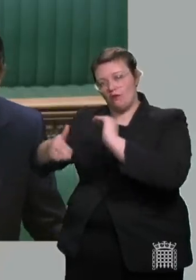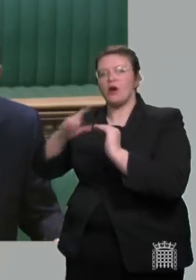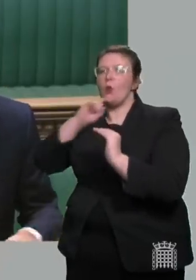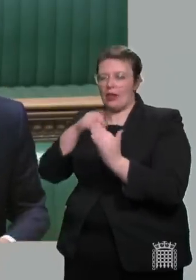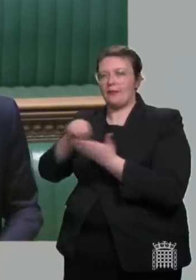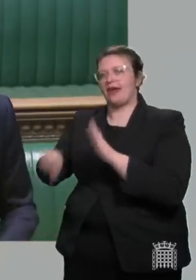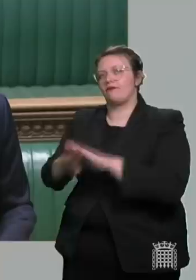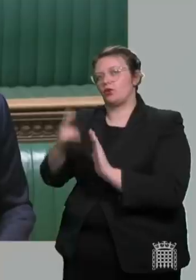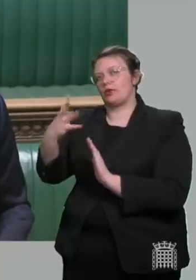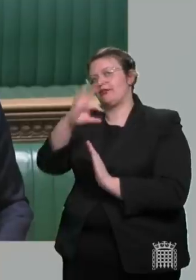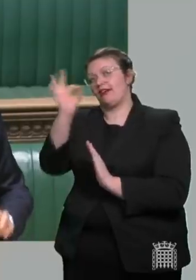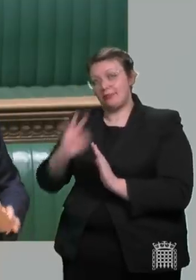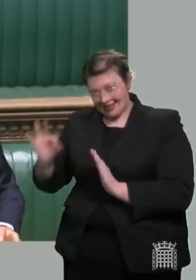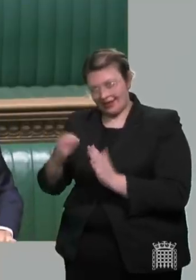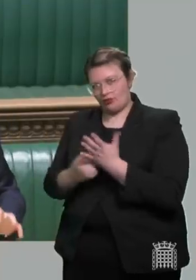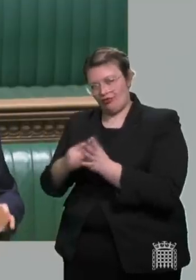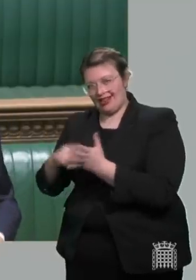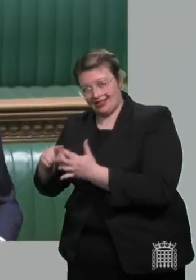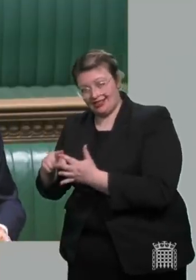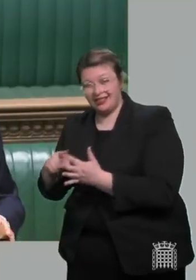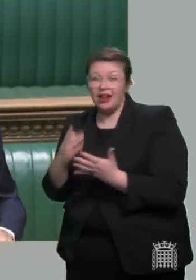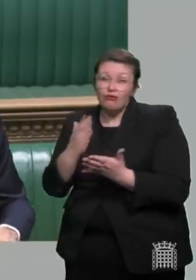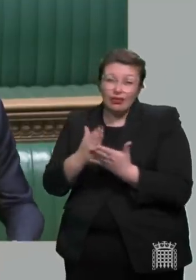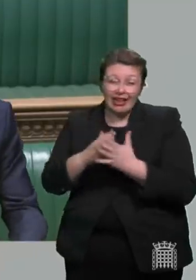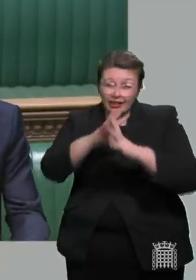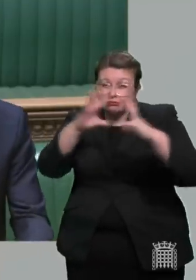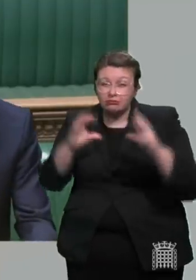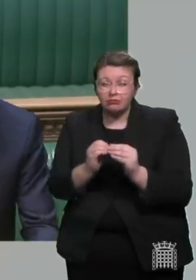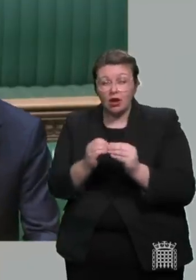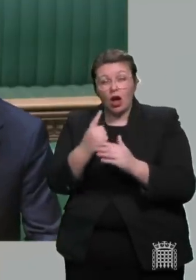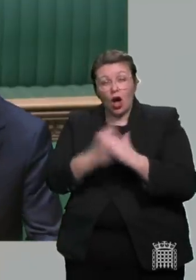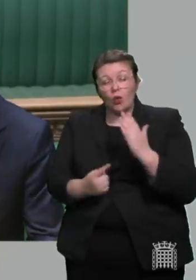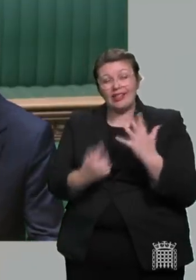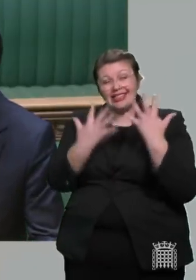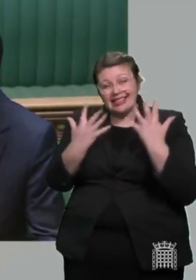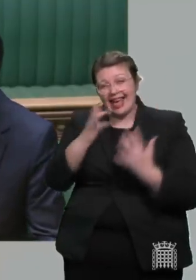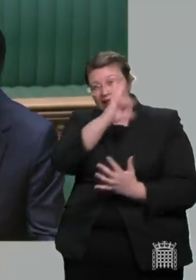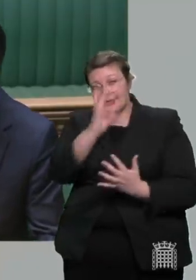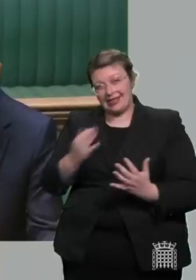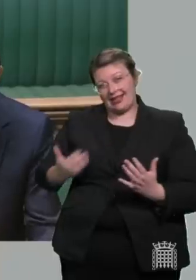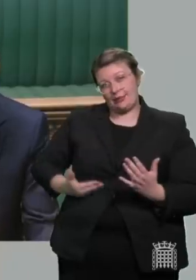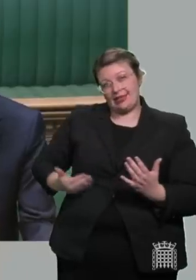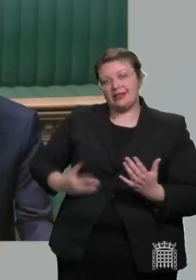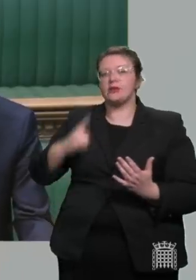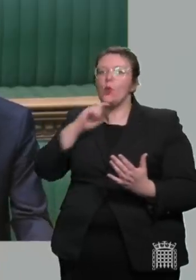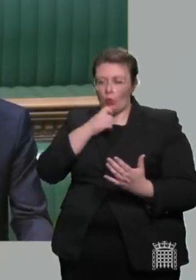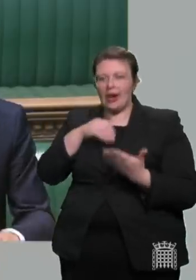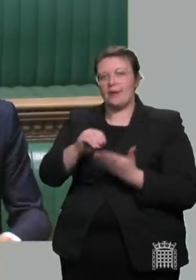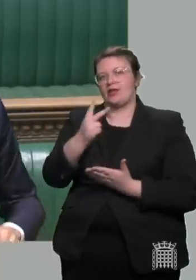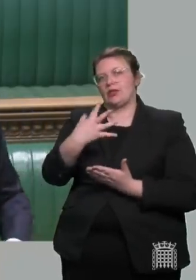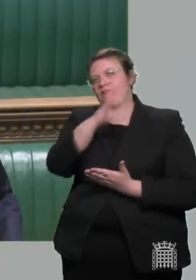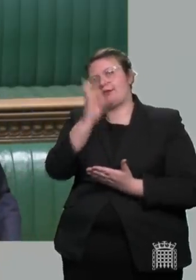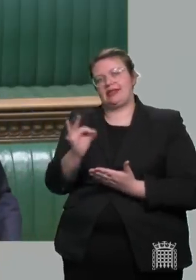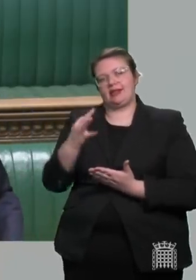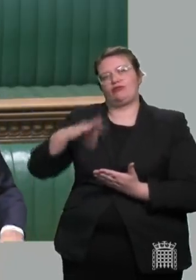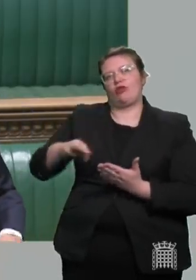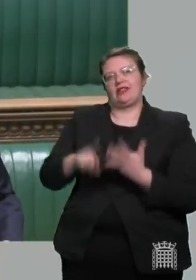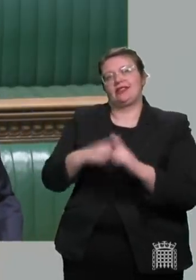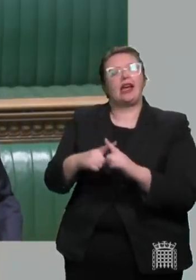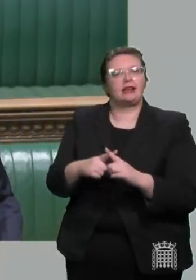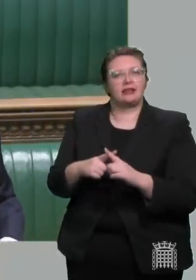That means only 10% of companies will pay the full higher rate. So, yes, it is a tax rise